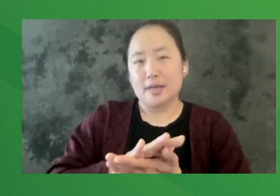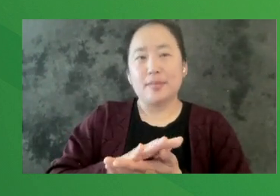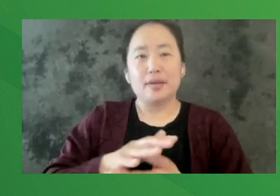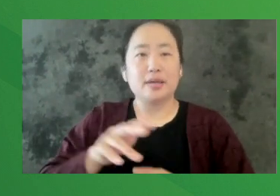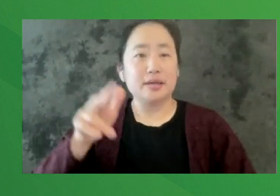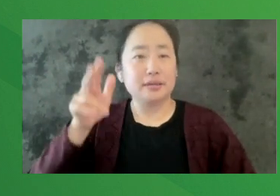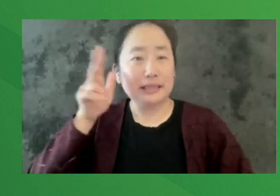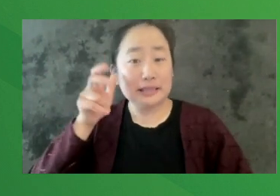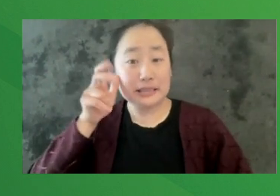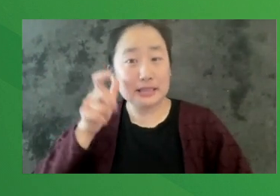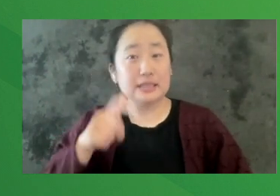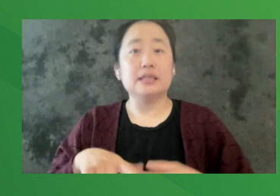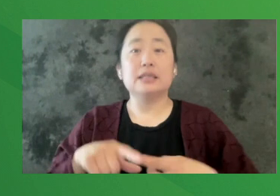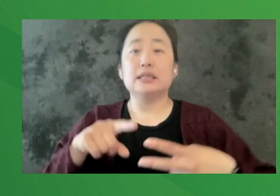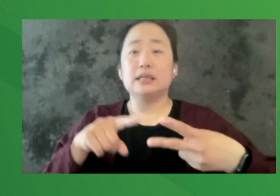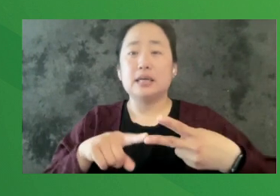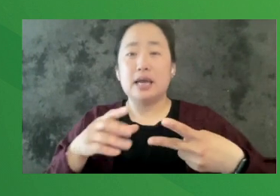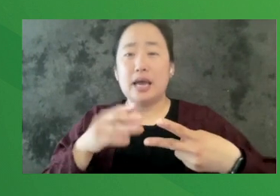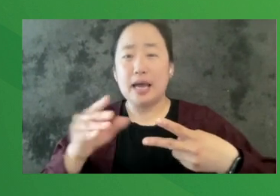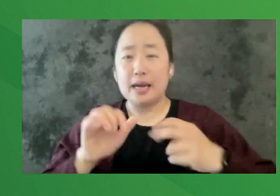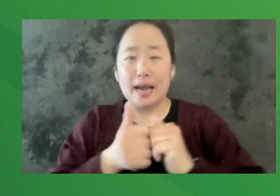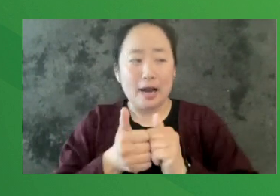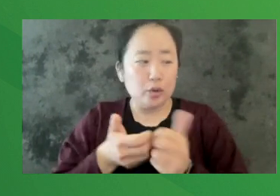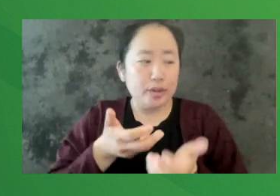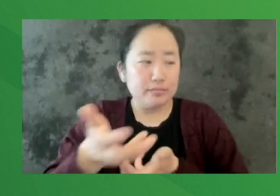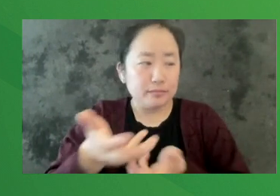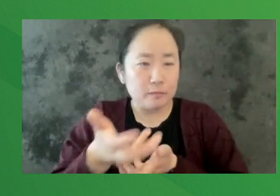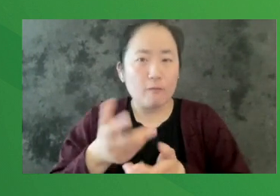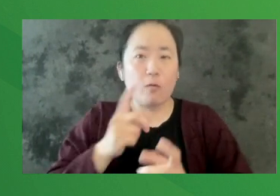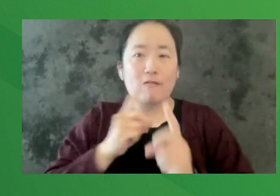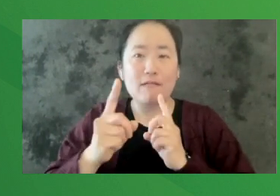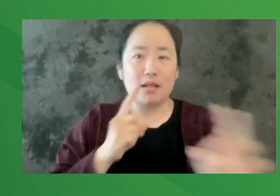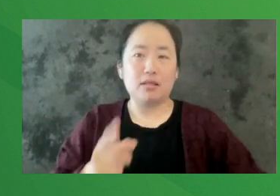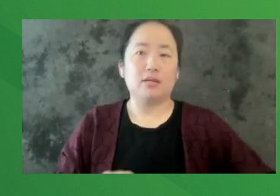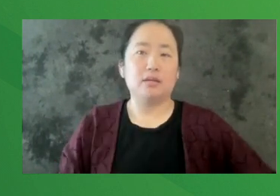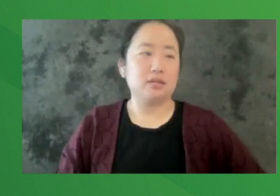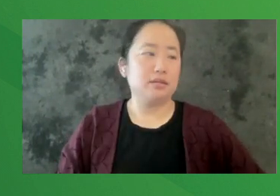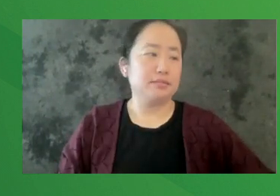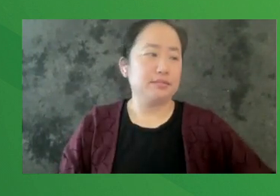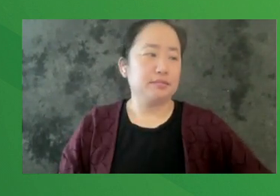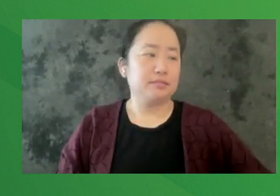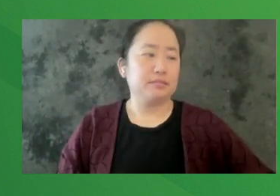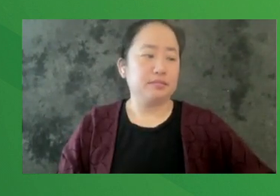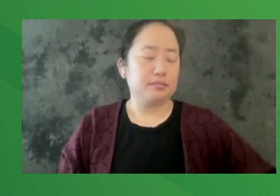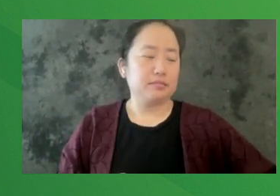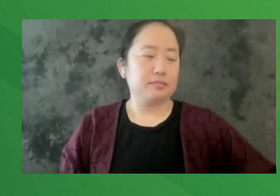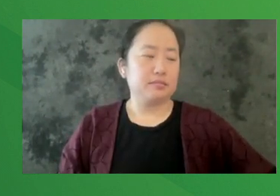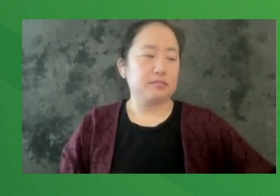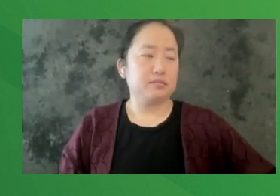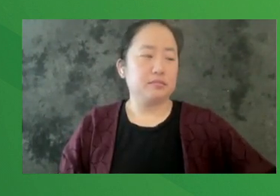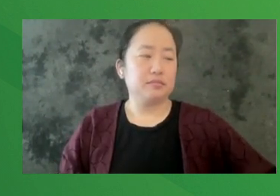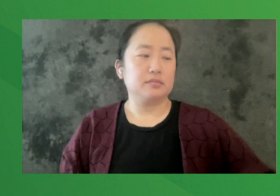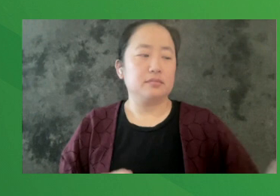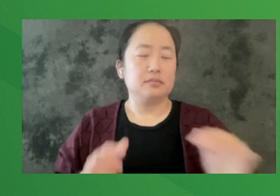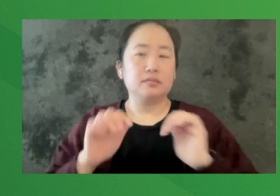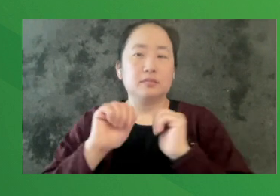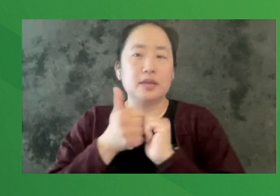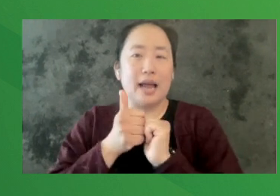ability to engage in dialogue. And the second question being how do students' self-evaluated